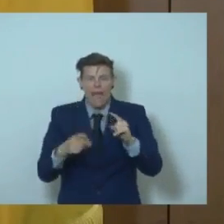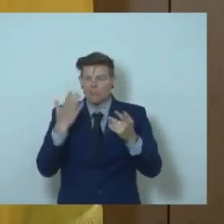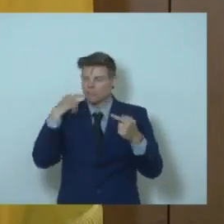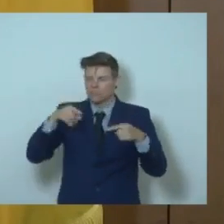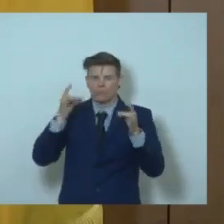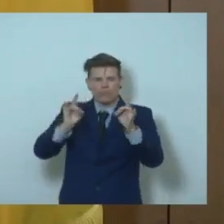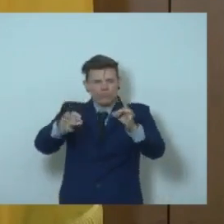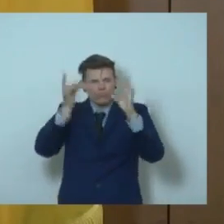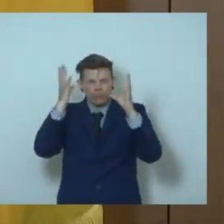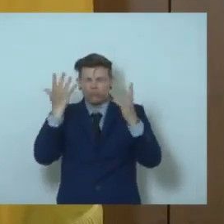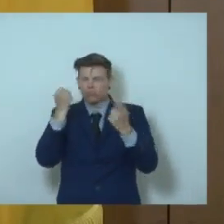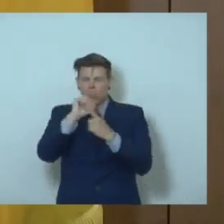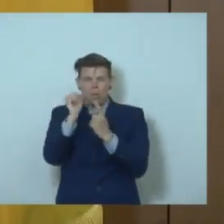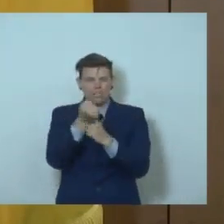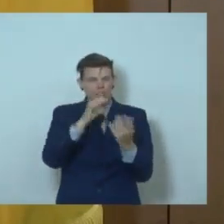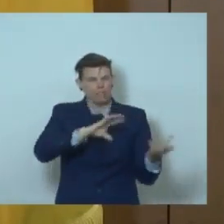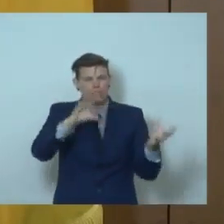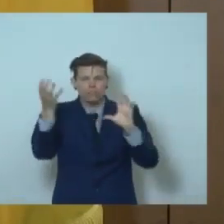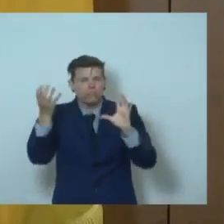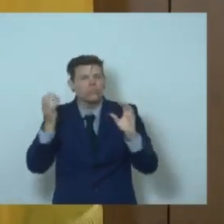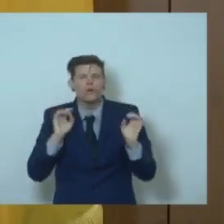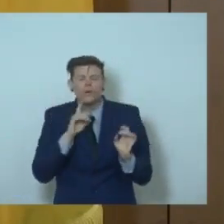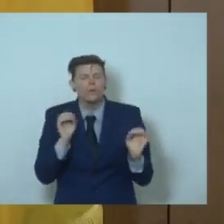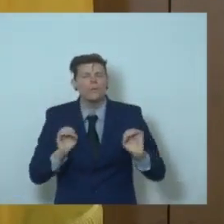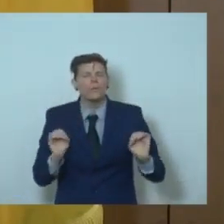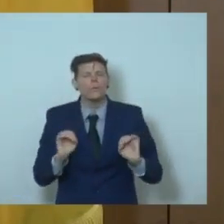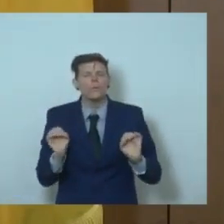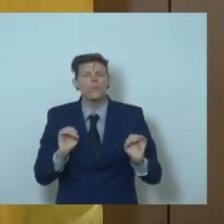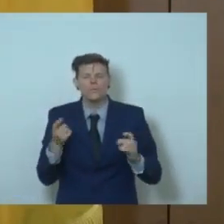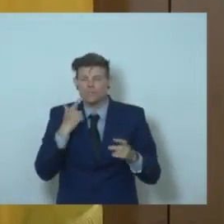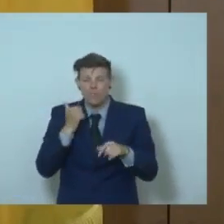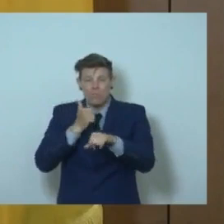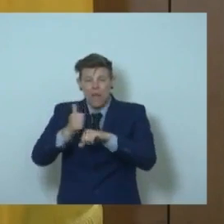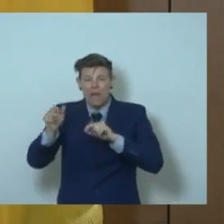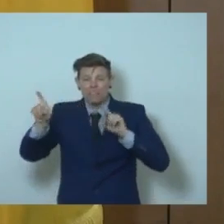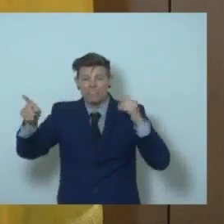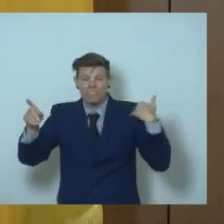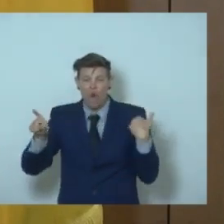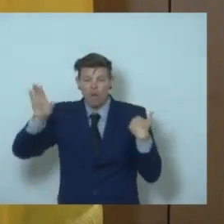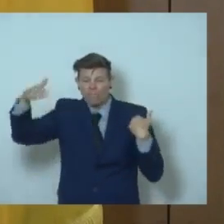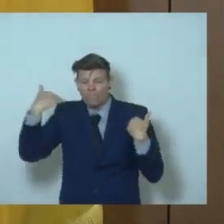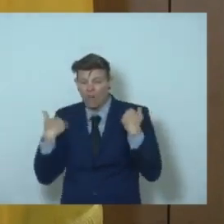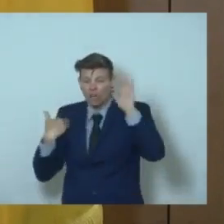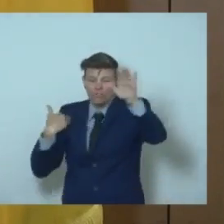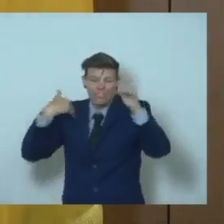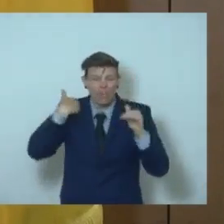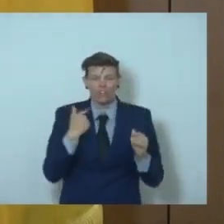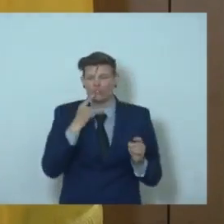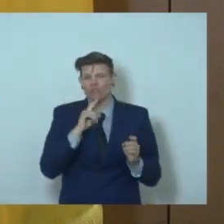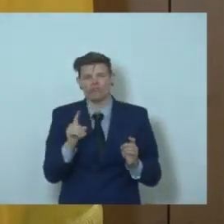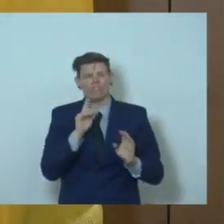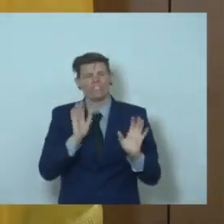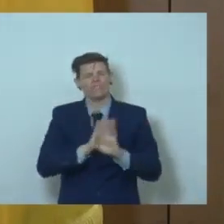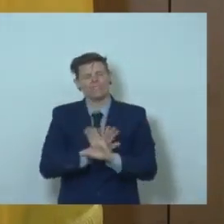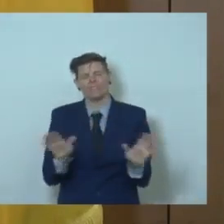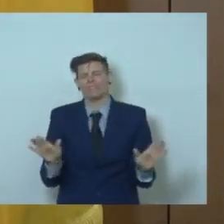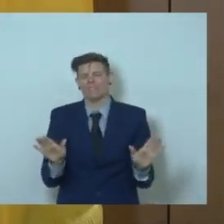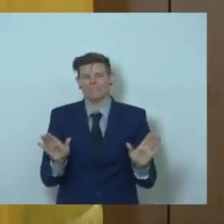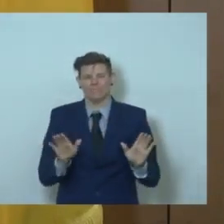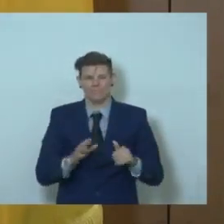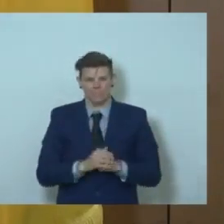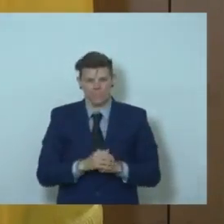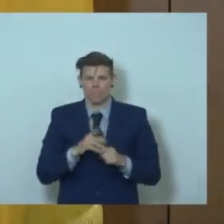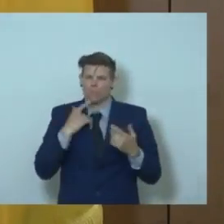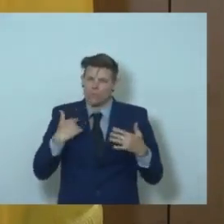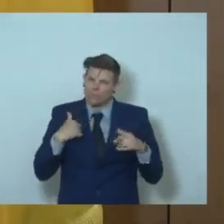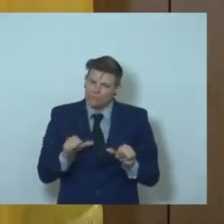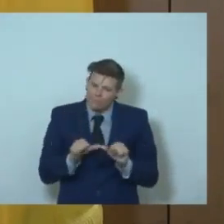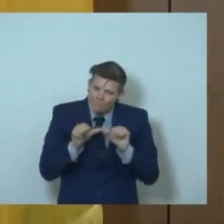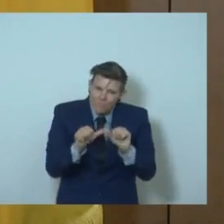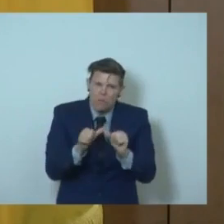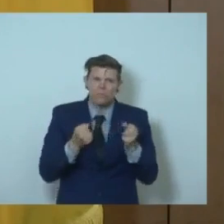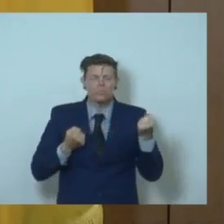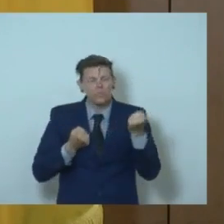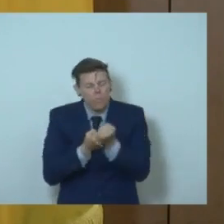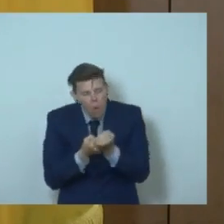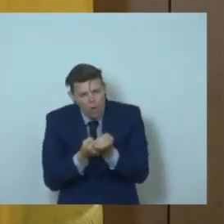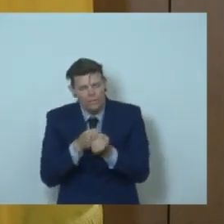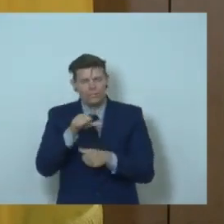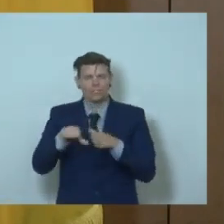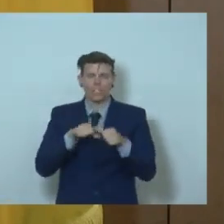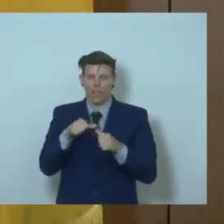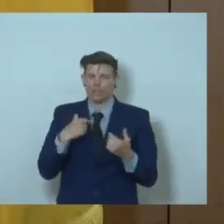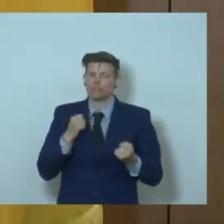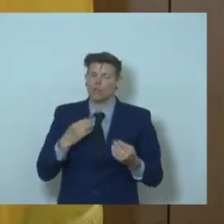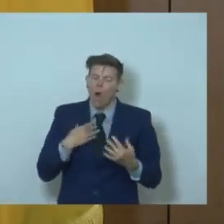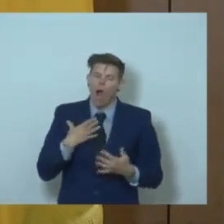IN THESE UNFORESEEN DRAMATIC TERRIBLE SET OF CIRCUMSTANCES AND BLAMING EACH OTHER DOESN’T WORK SUPPORTING EACH OTHER AND RECOGNIZING THAT THERE ARE REAL CONSEQUENCES AND I WAS REALLY